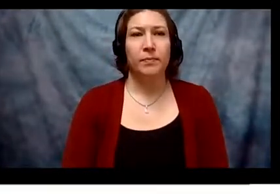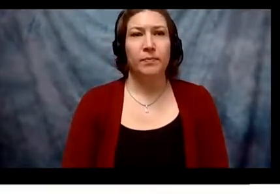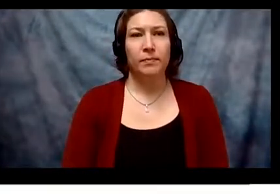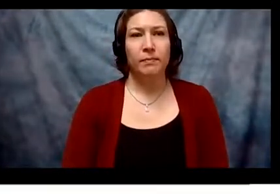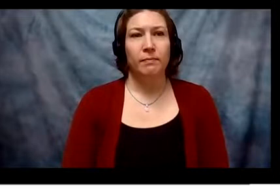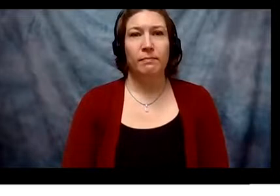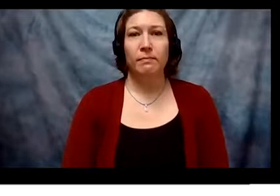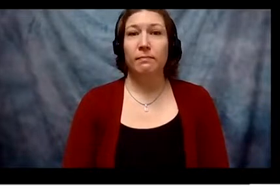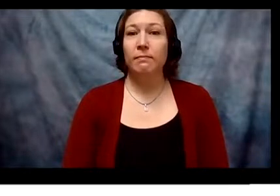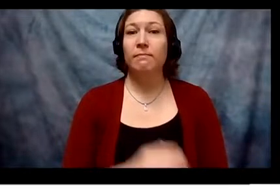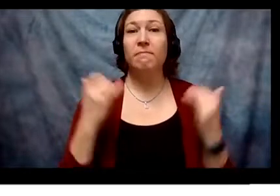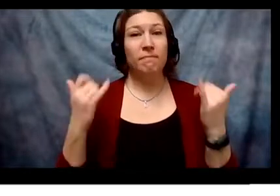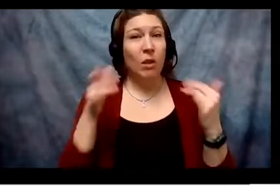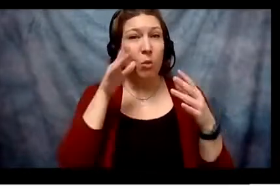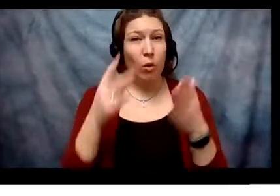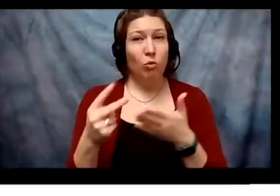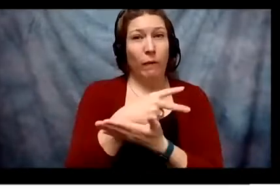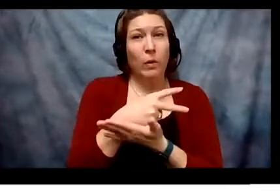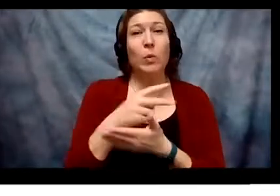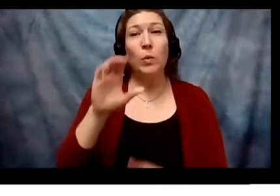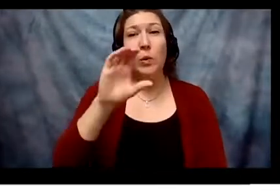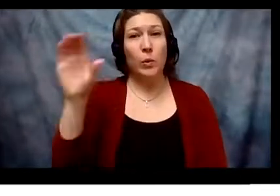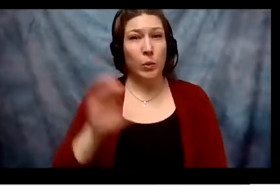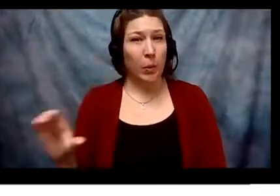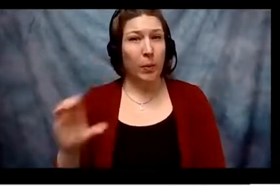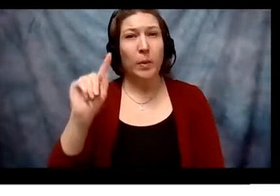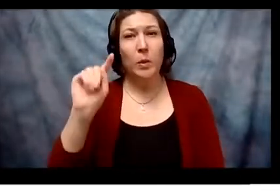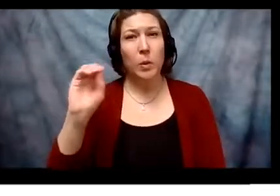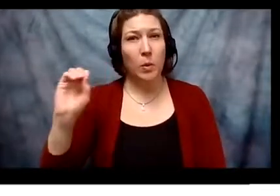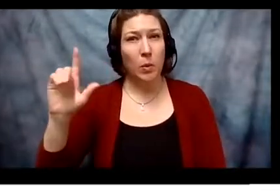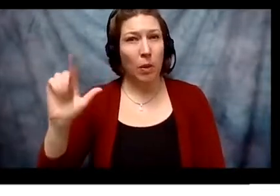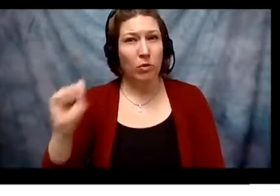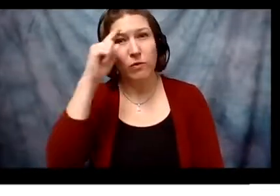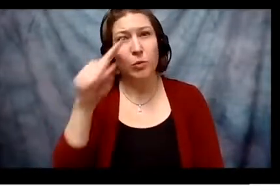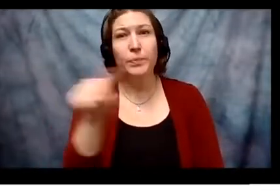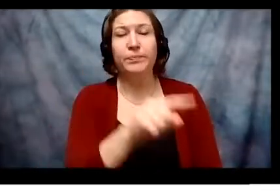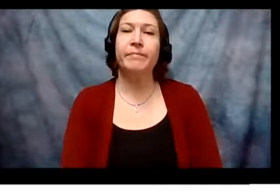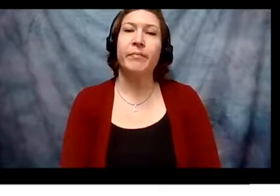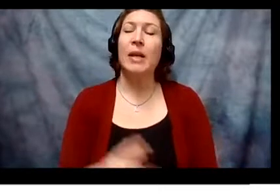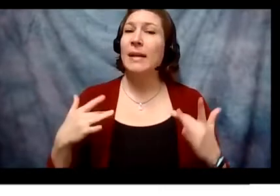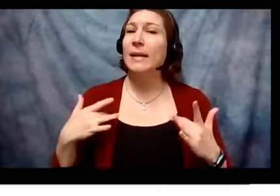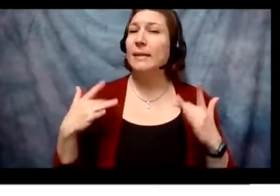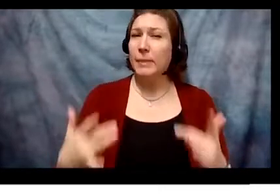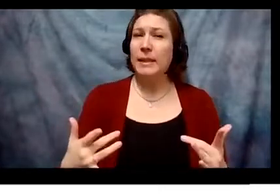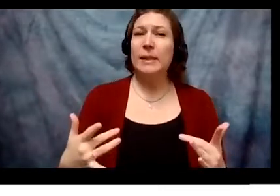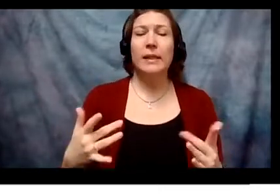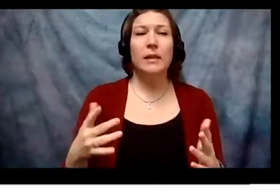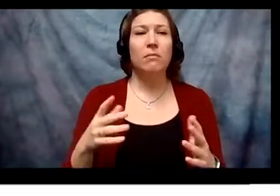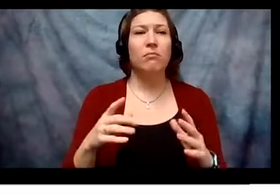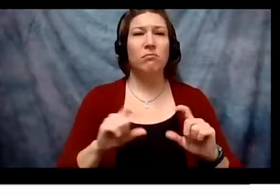Let's go over the zoom tools. It's usually located